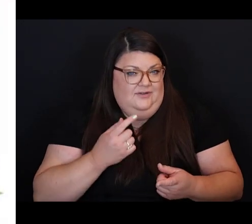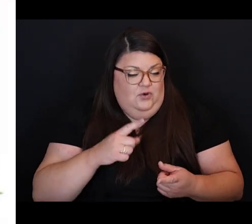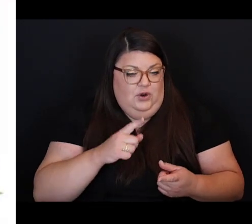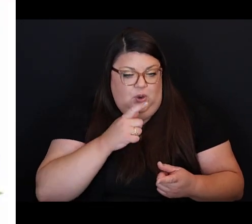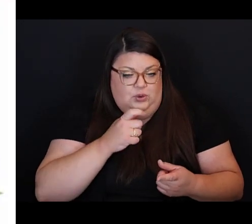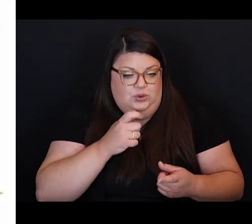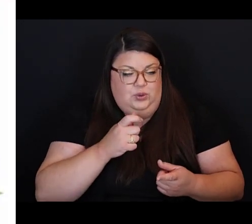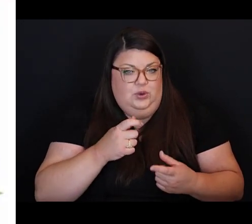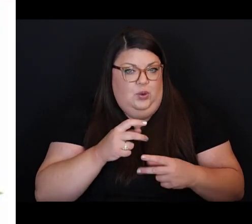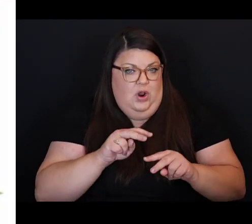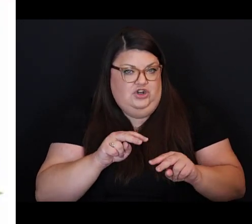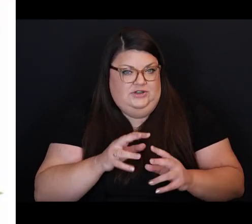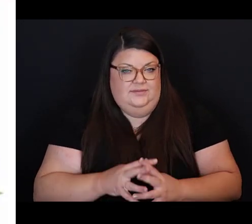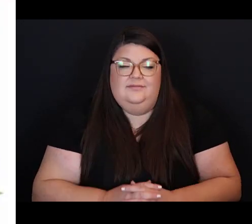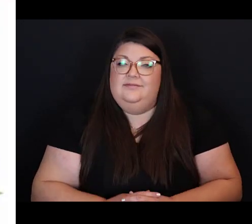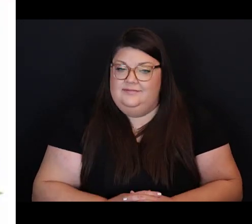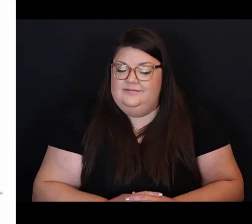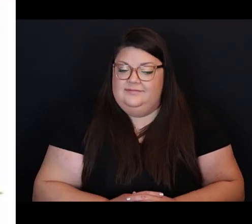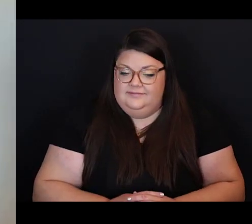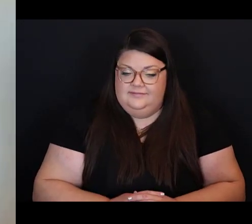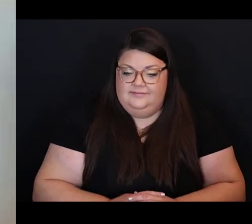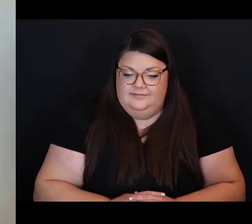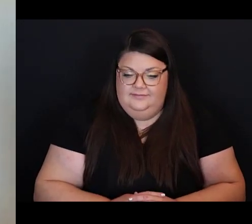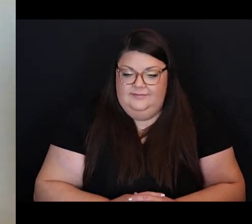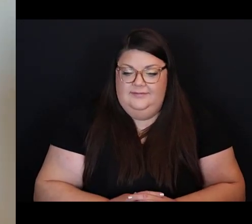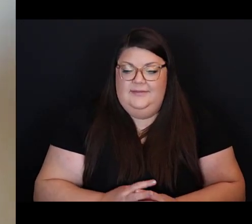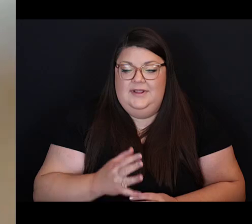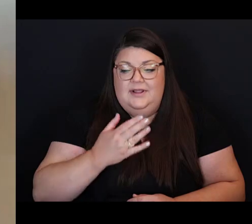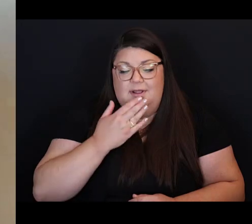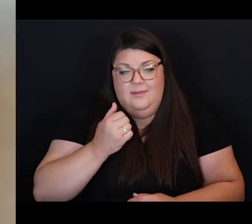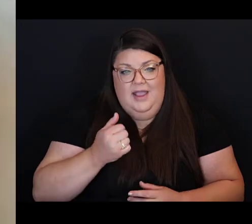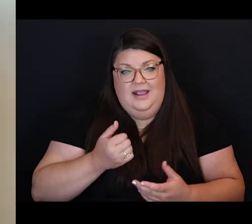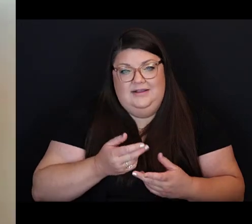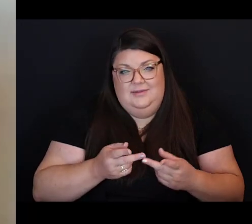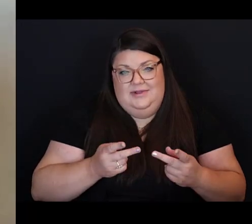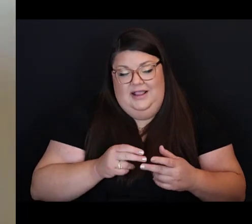to the stakeholders watching this video. [Ciara] Sure. So, the best place to access